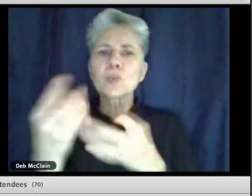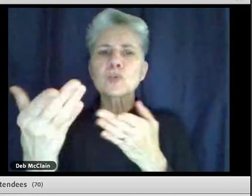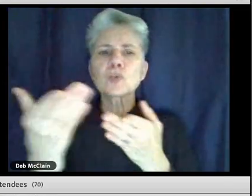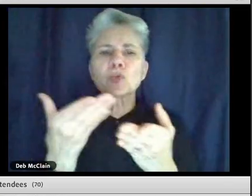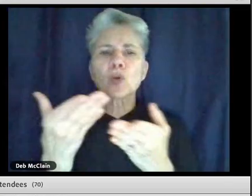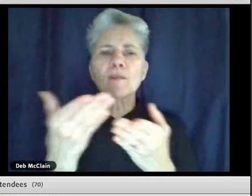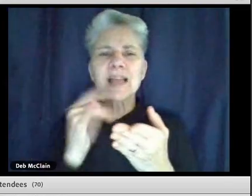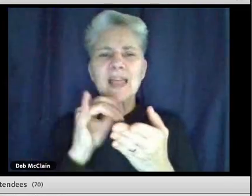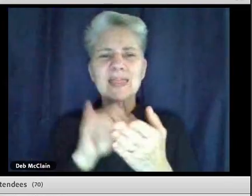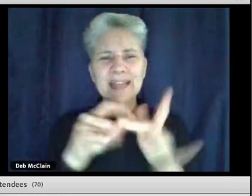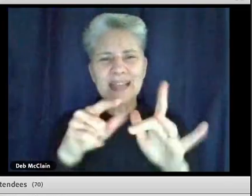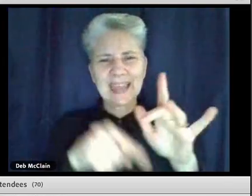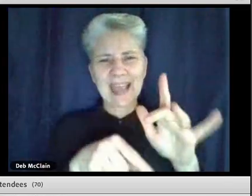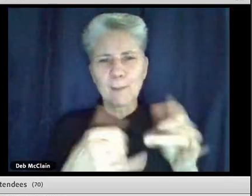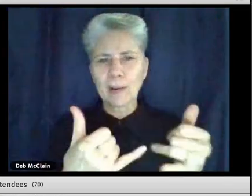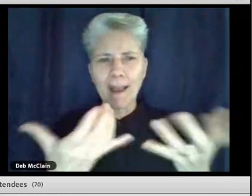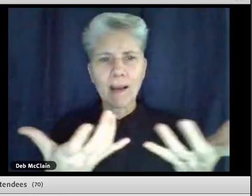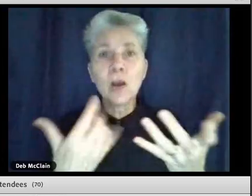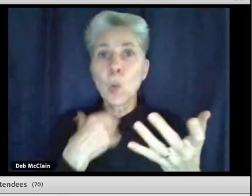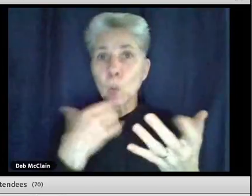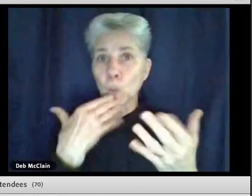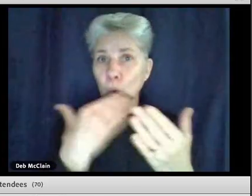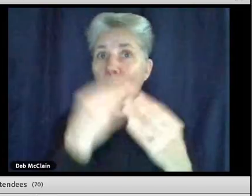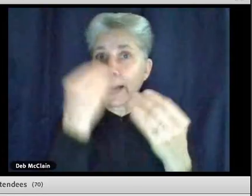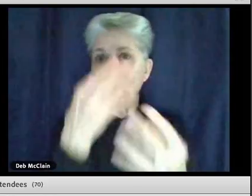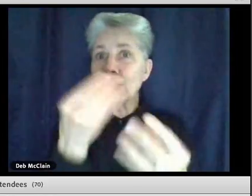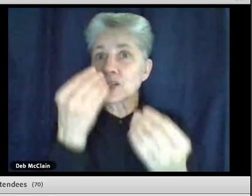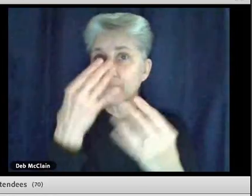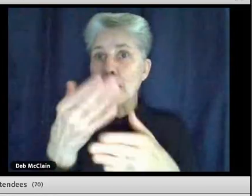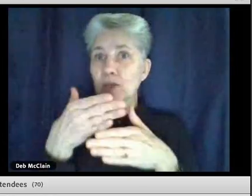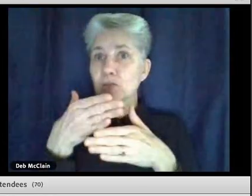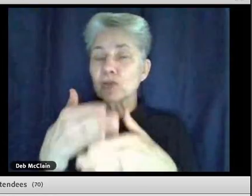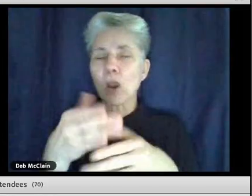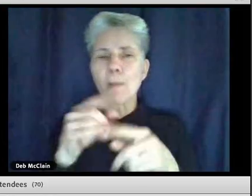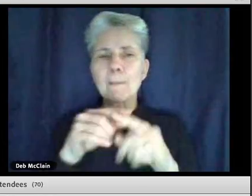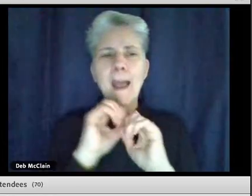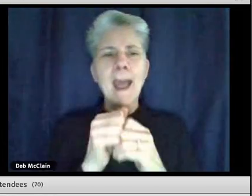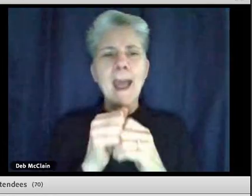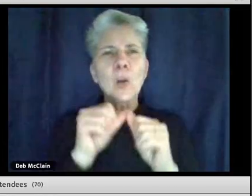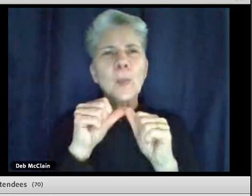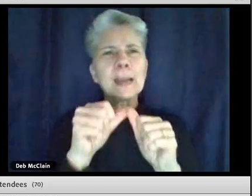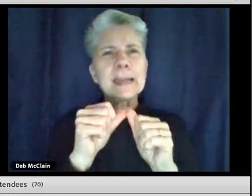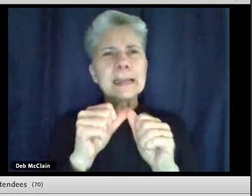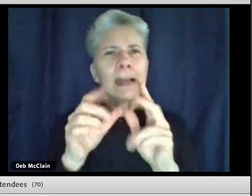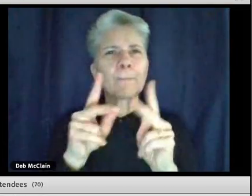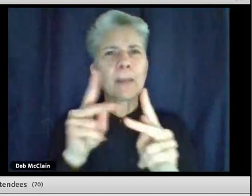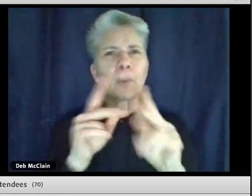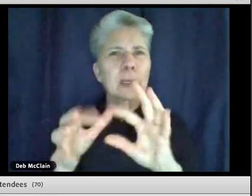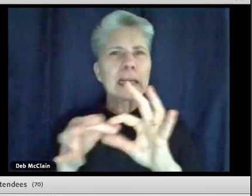and I think that's kind of the gap right now is, again, like I said, we're real good at providing information, but how can we keep people connected?